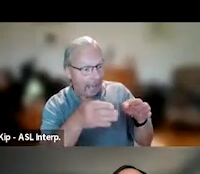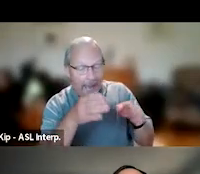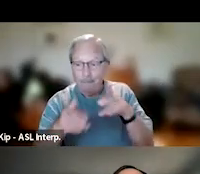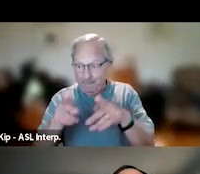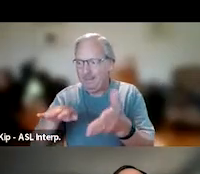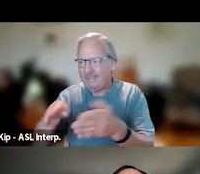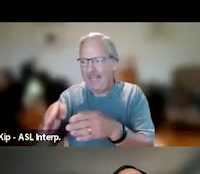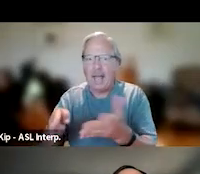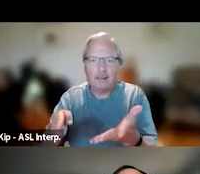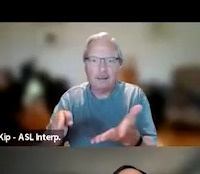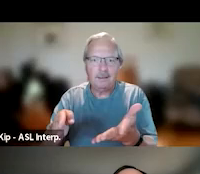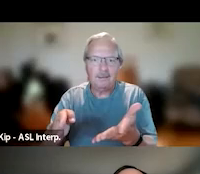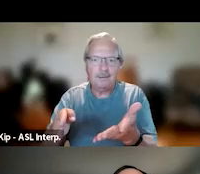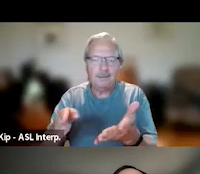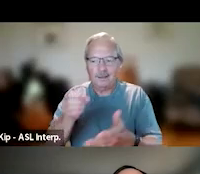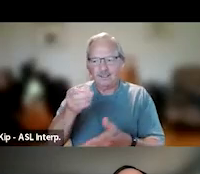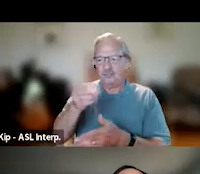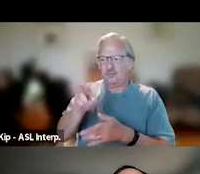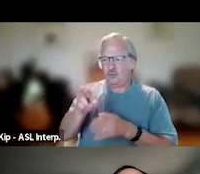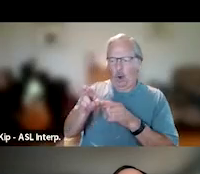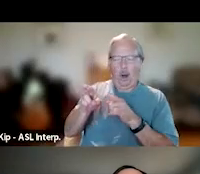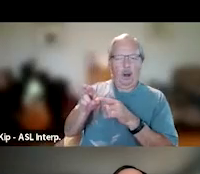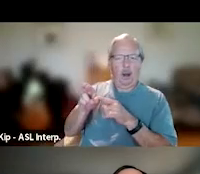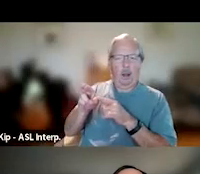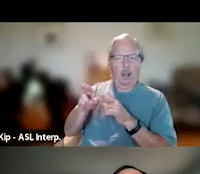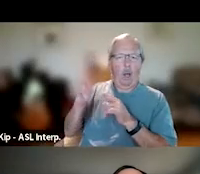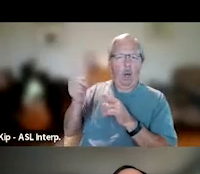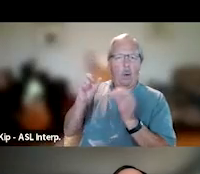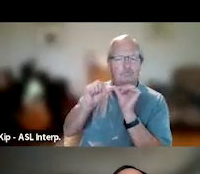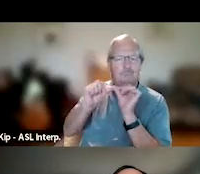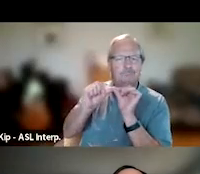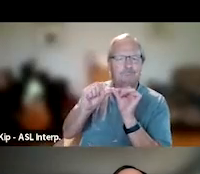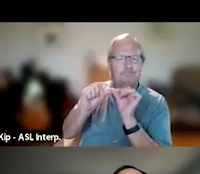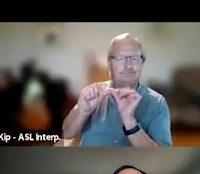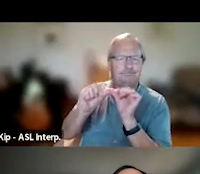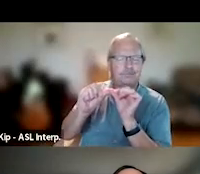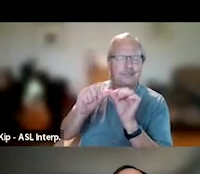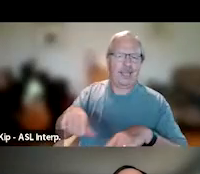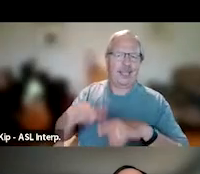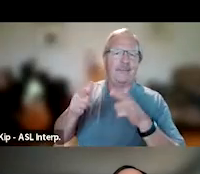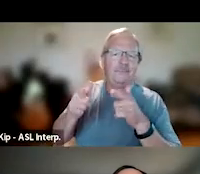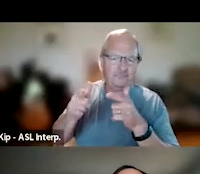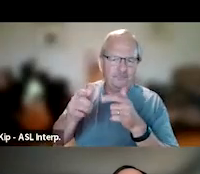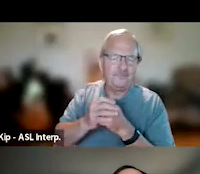SOAR is something that will always live on. Right? As long as you all keep it alive.